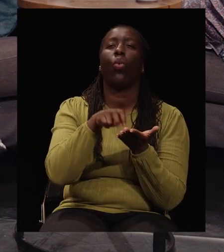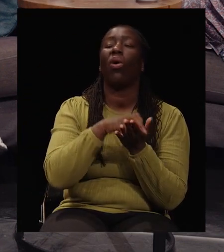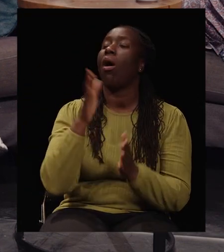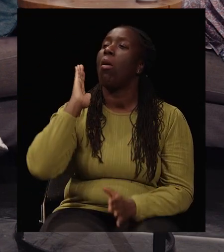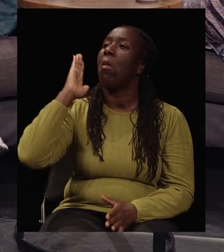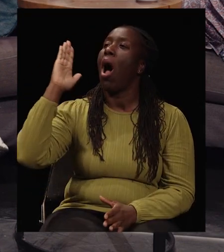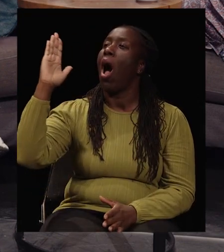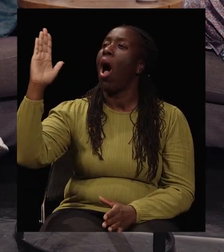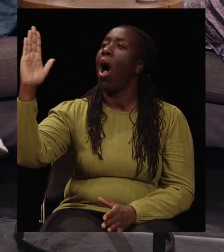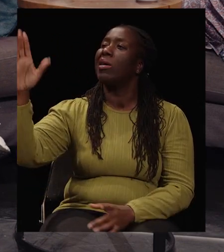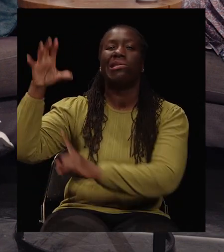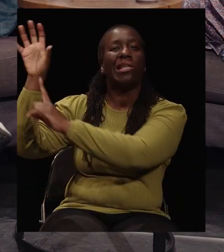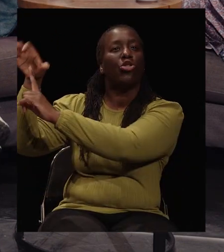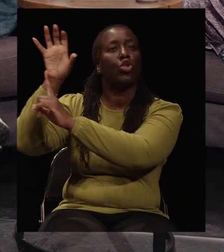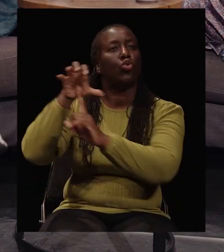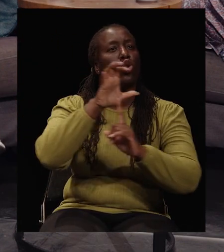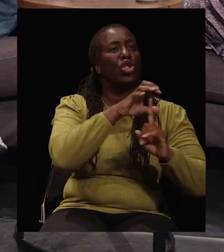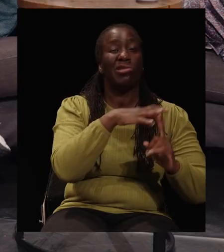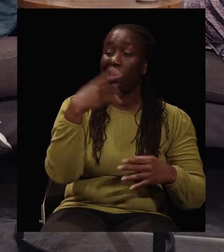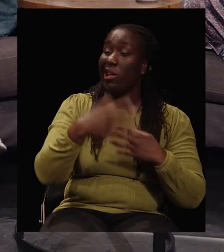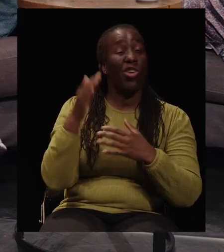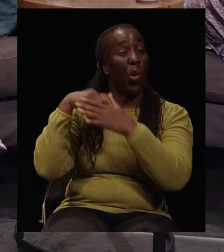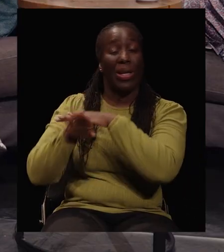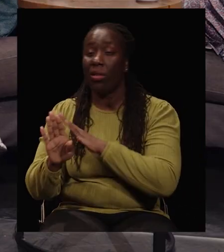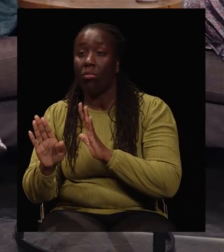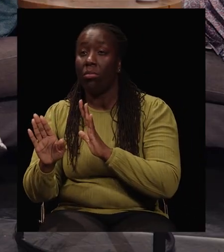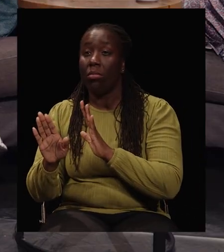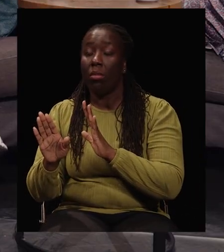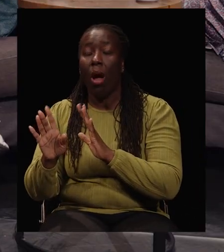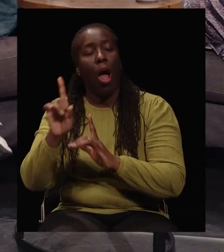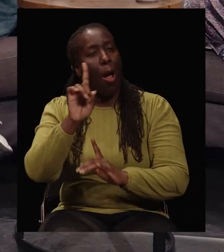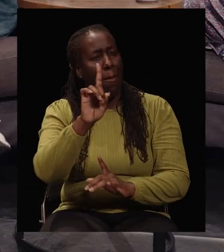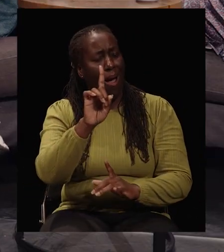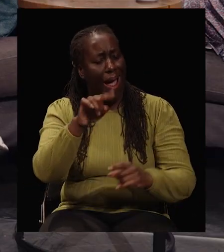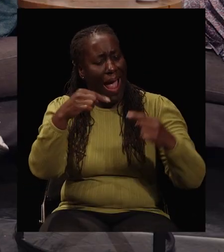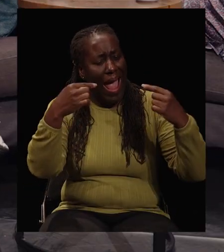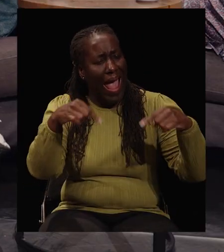and it was always like sort of daunting to be in the space. So allowing people in a sort of safe, relaxed environment